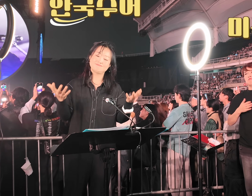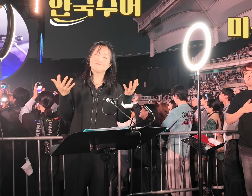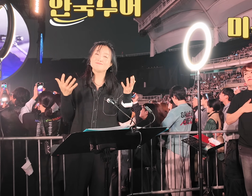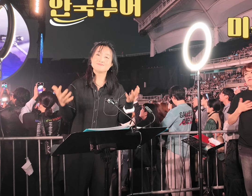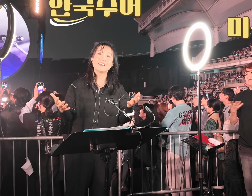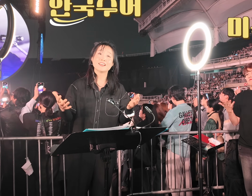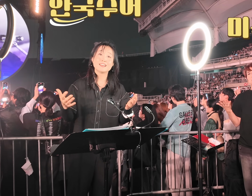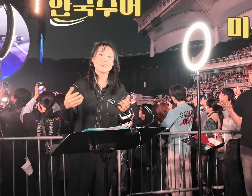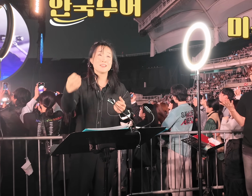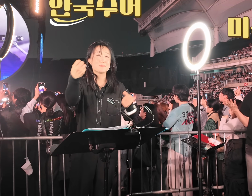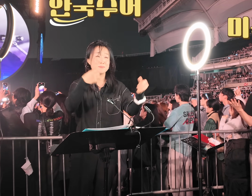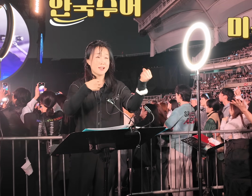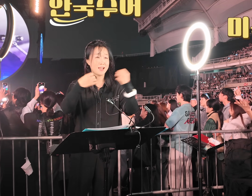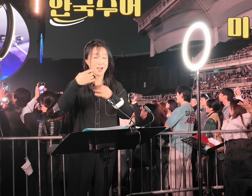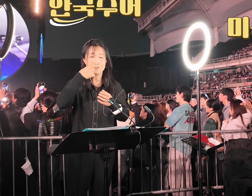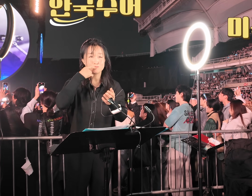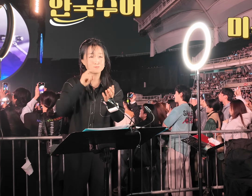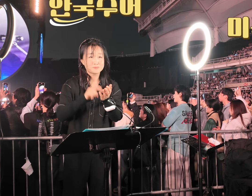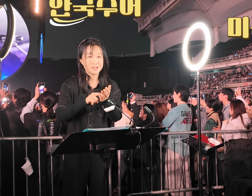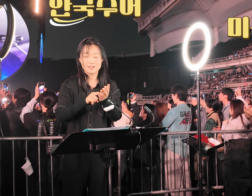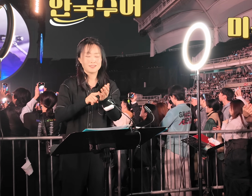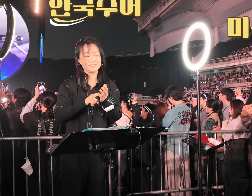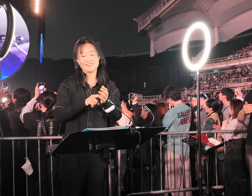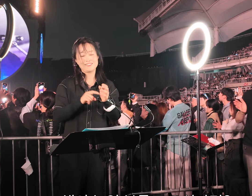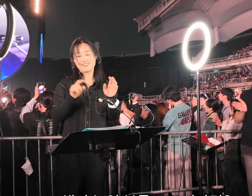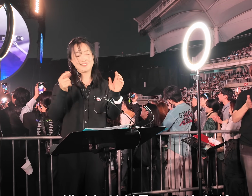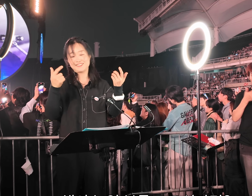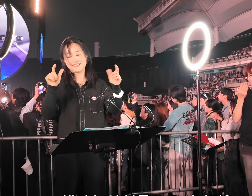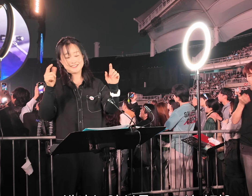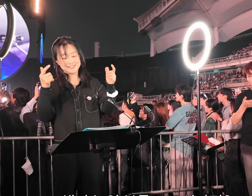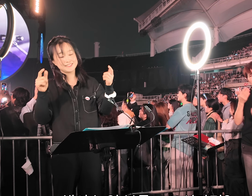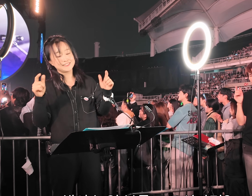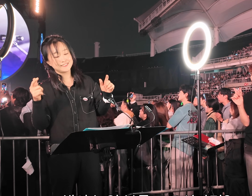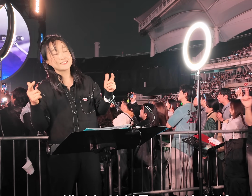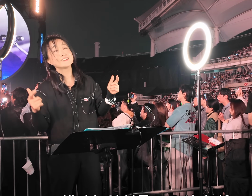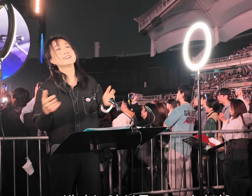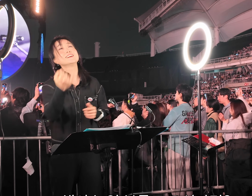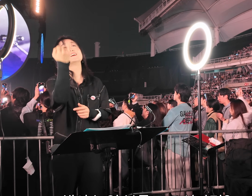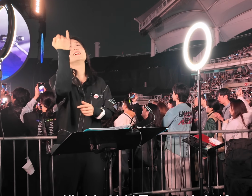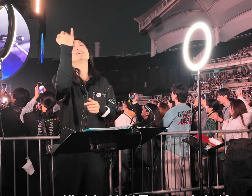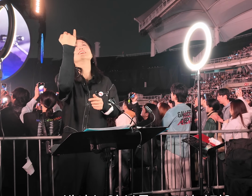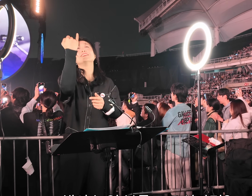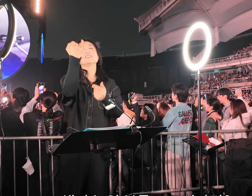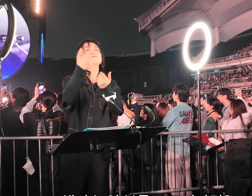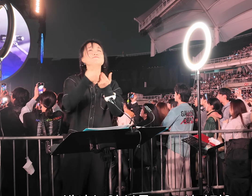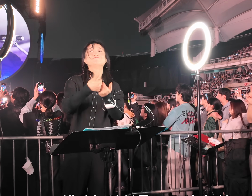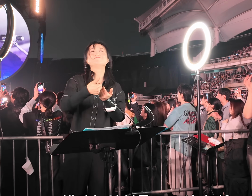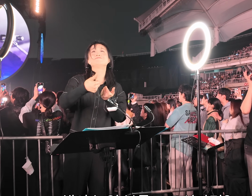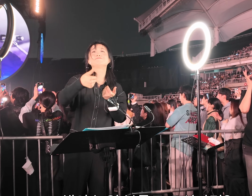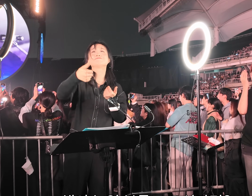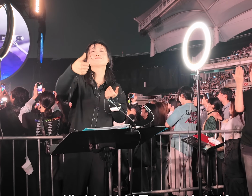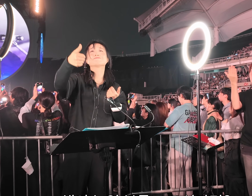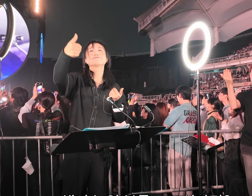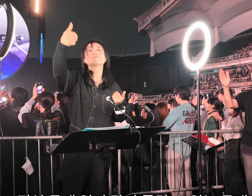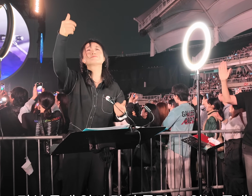Korean Sign Language / American Sign Language Even if Deaf fans came from abroad,